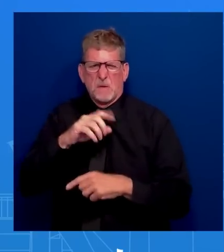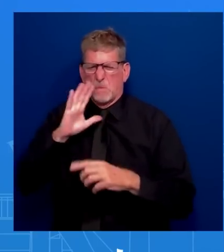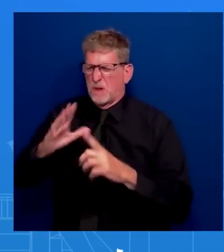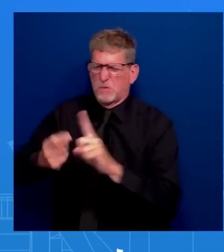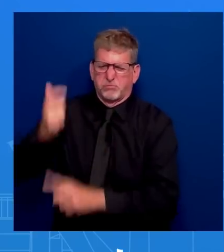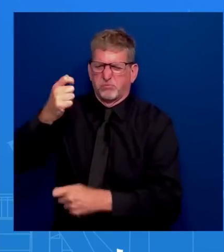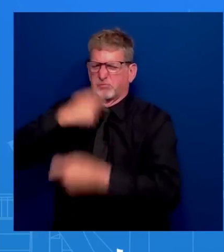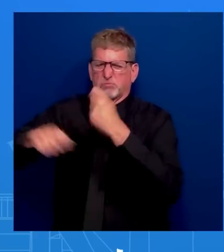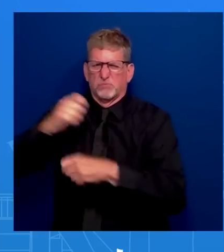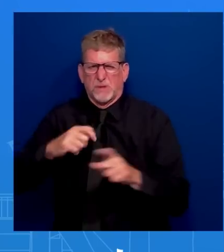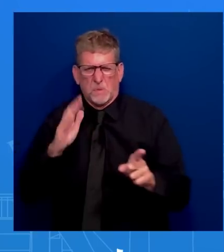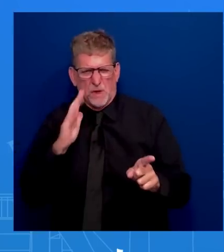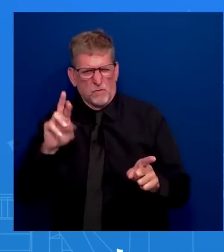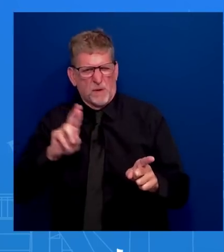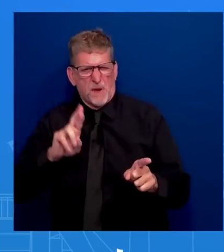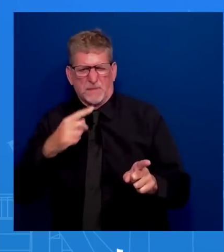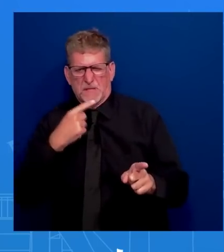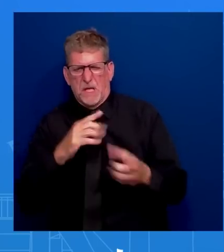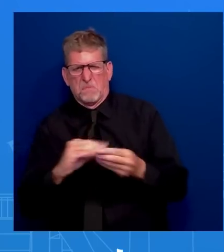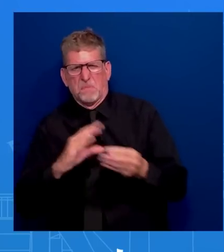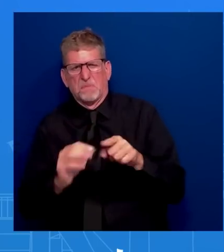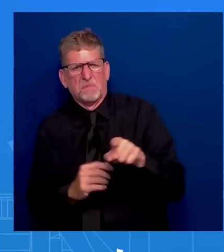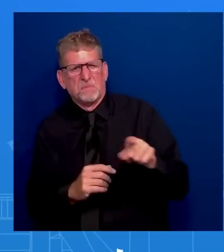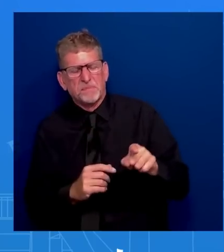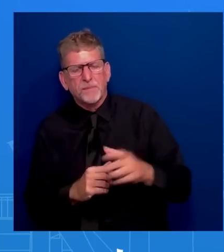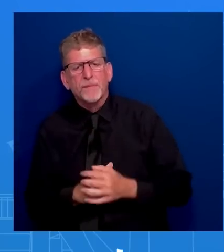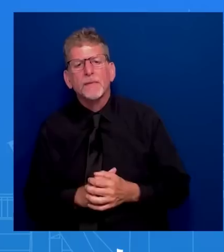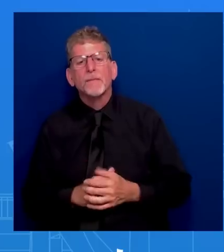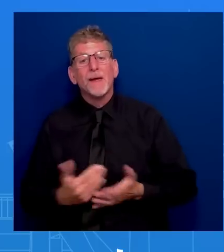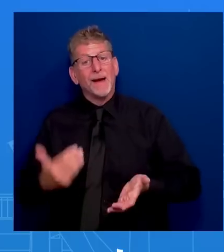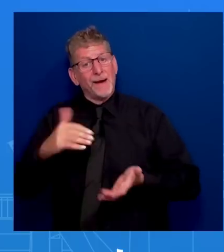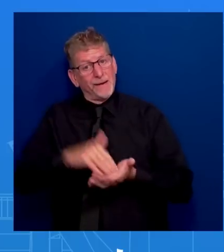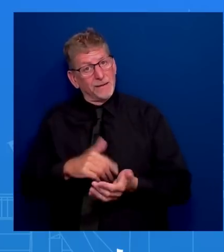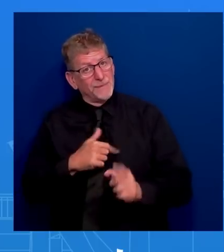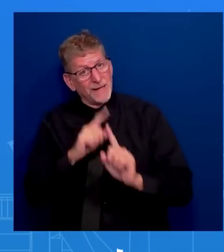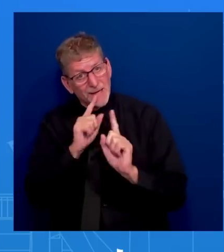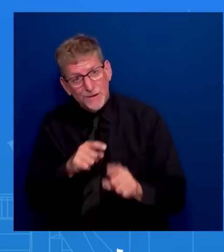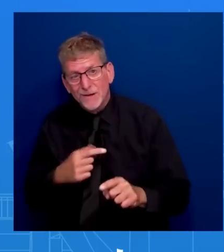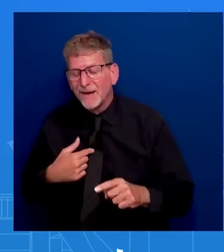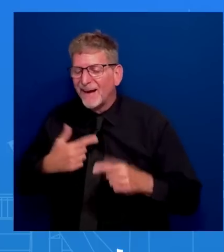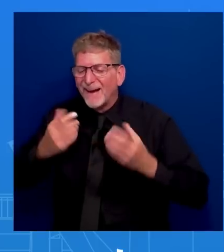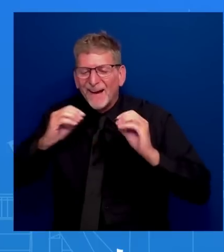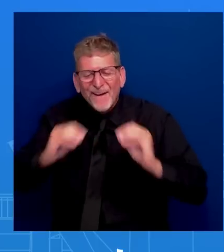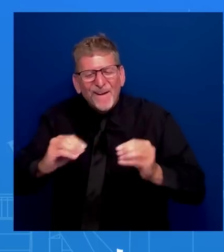to the Department of Justice. The Press: Okay. But that's not really about DOJ. It's more about what might be coming your way